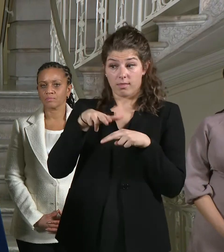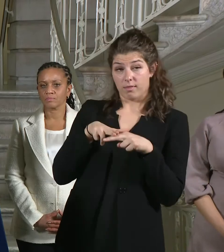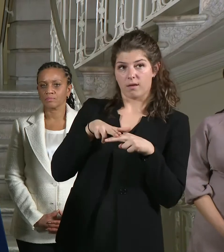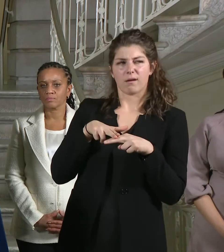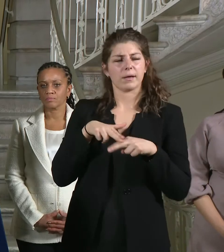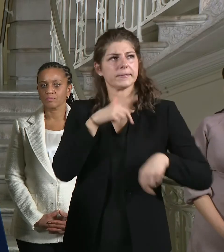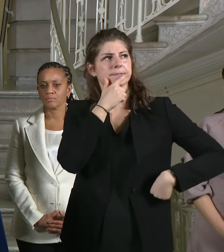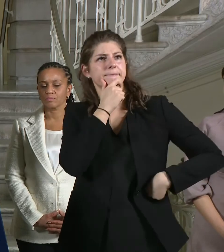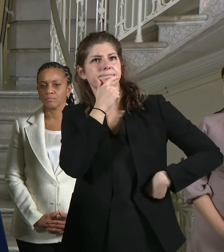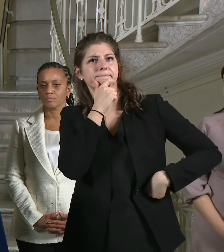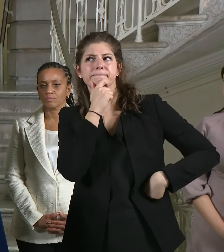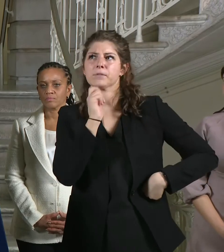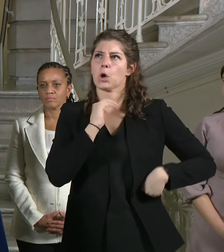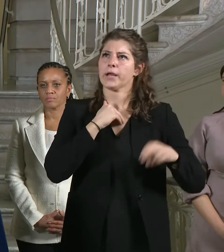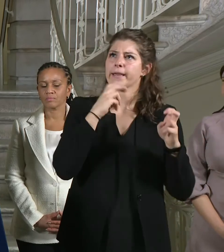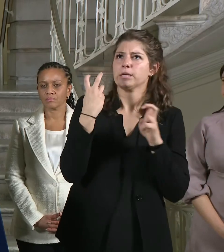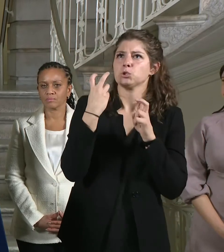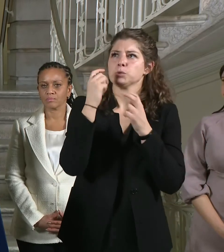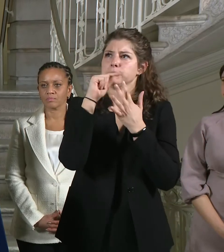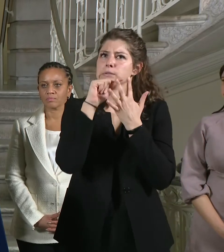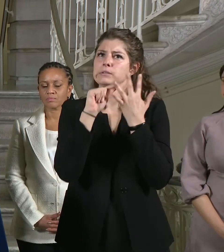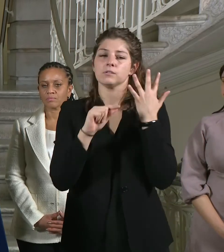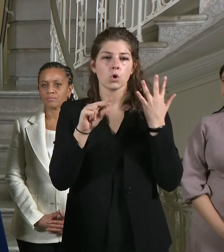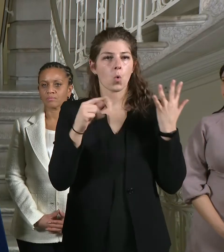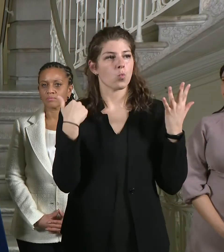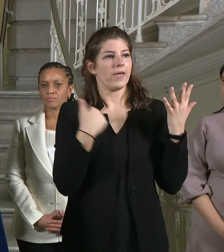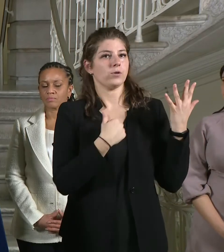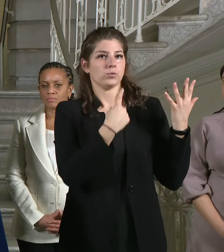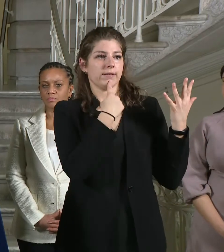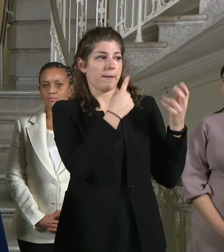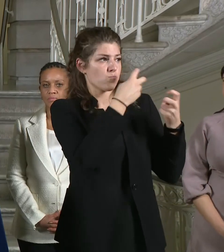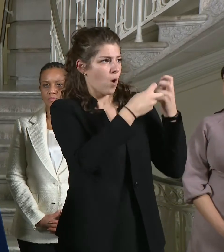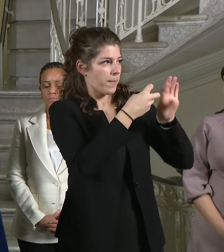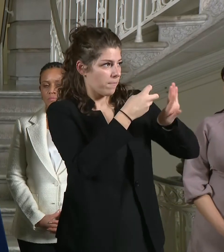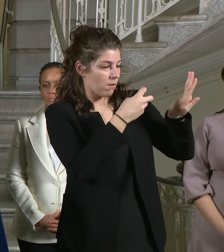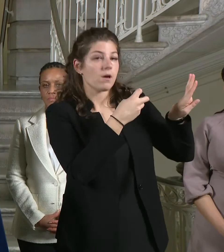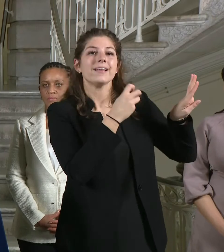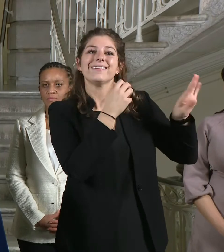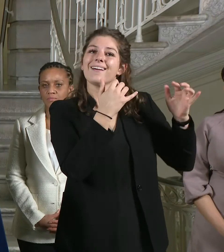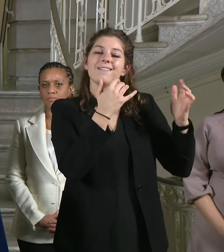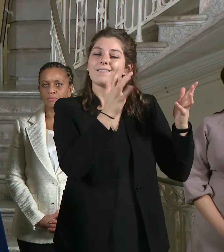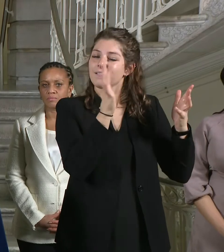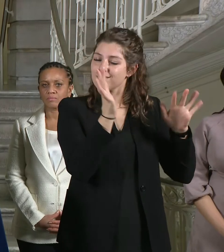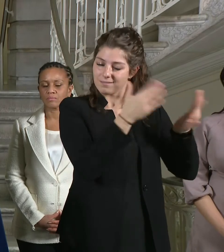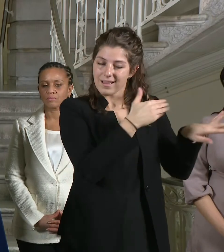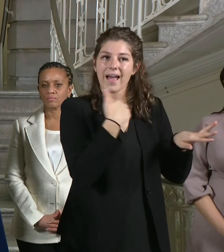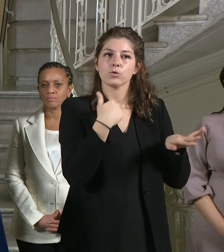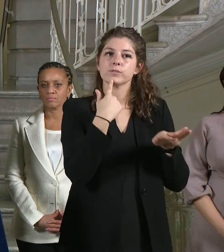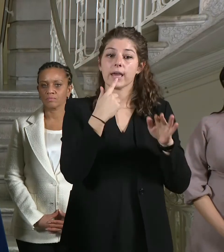WERE DOWNSIDE. THIS IS THE NEW NORM AND WHAT WE MUST DO AND I TELL MY TEAM ALL THE TIME THAT WE CAN'T SIT BACK AND SAY WHAT OUR